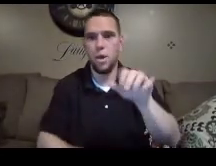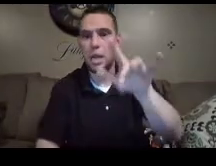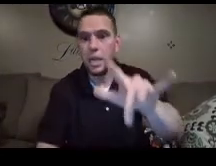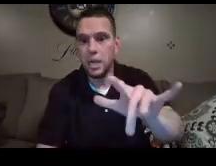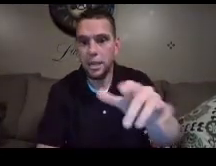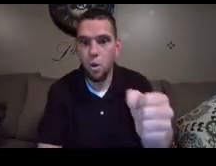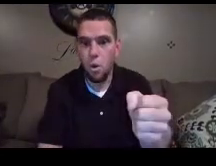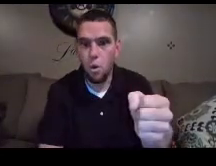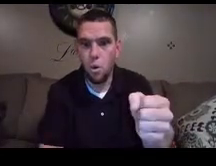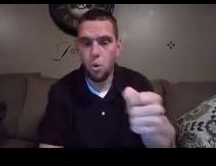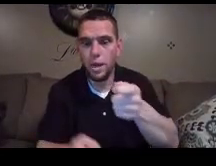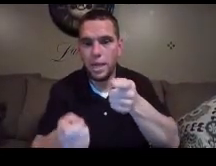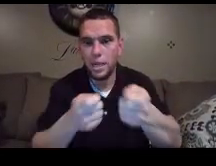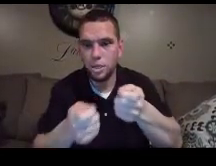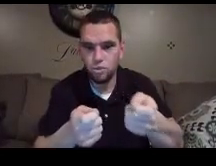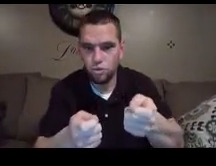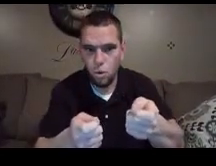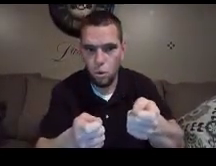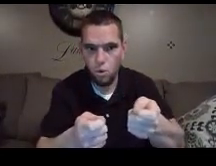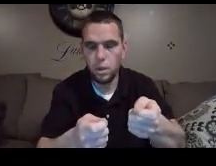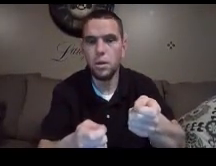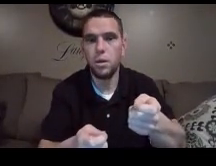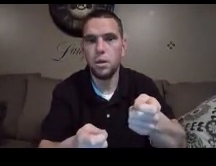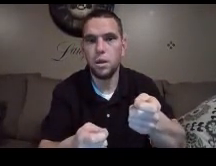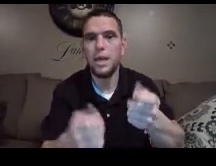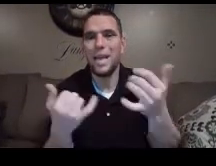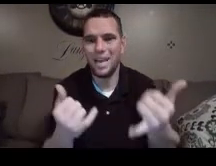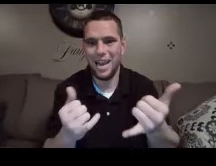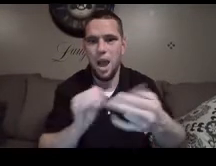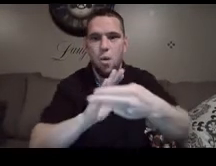And now I'm going to have selected both of those two headings.